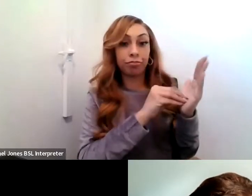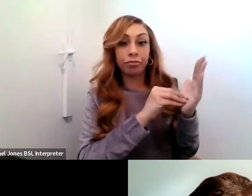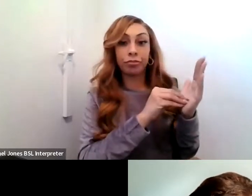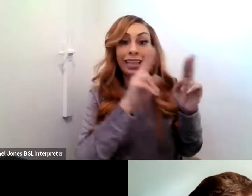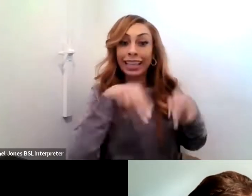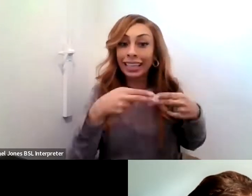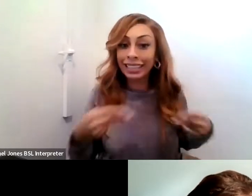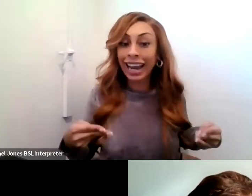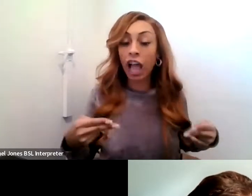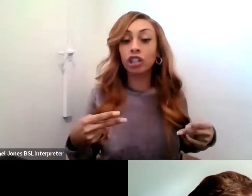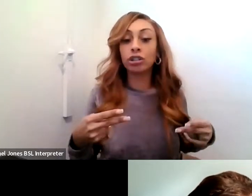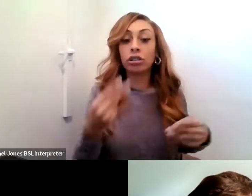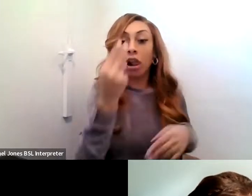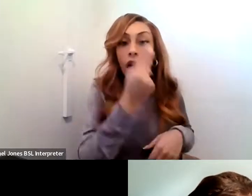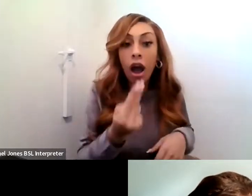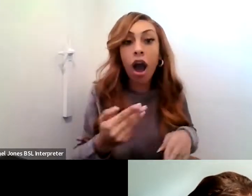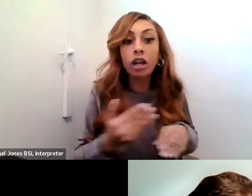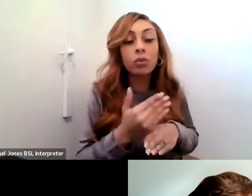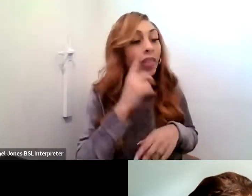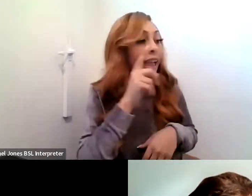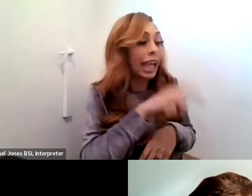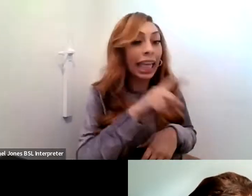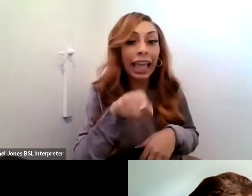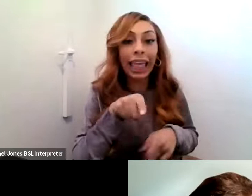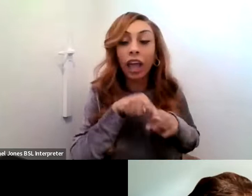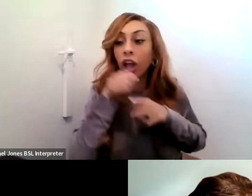where people could follow through to the organisation and book tickets,